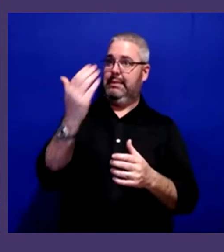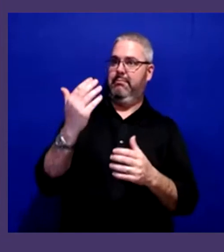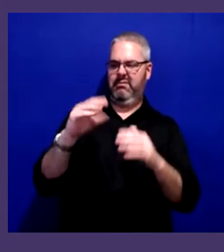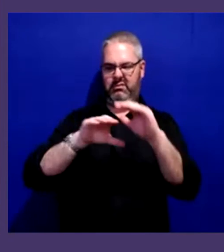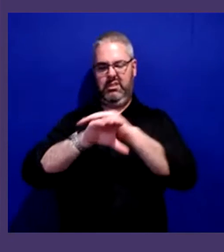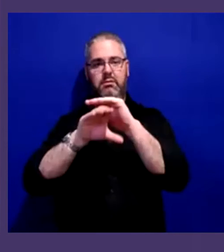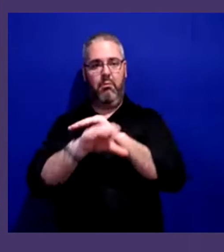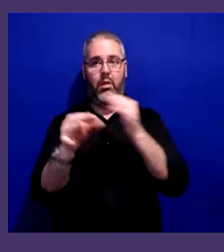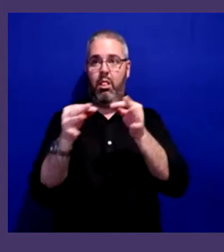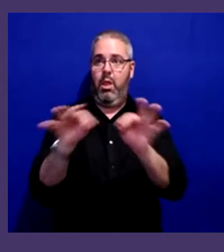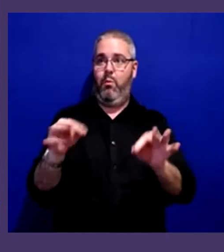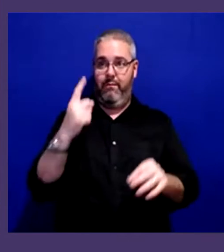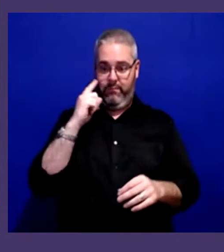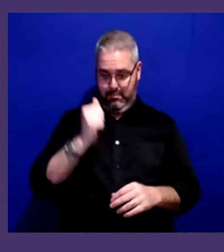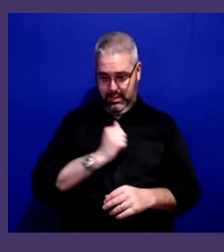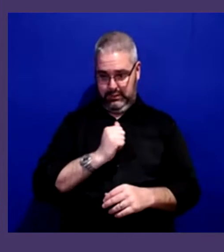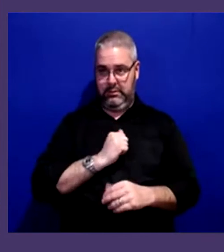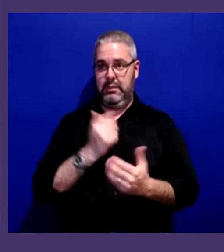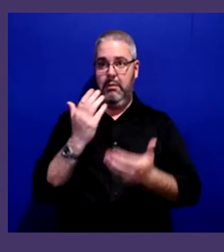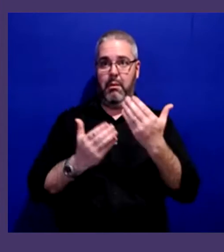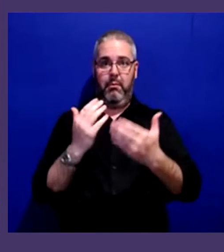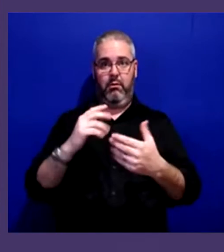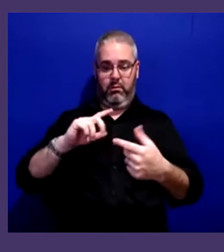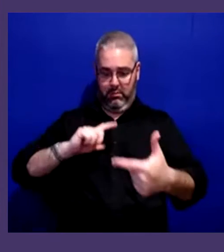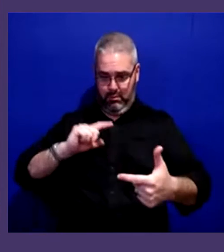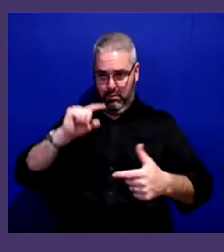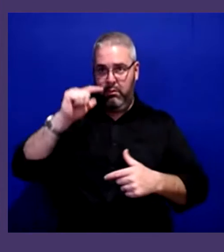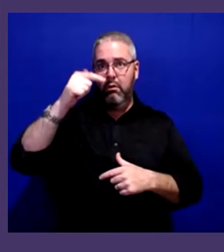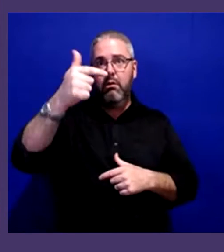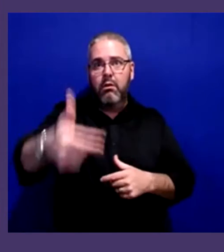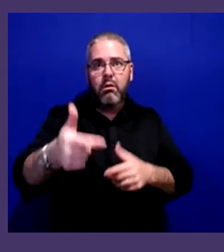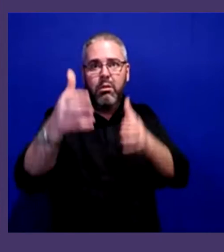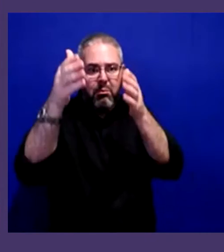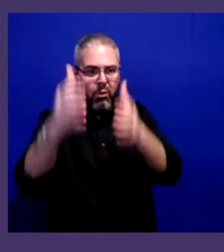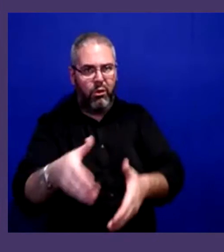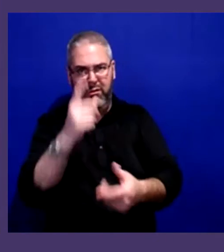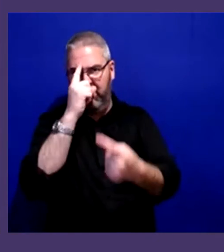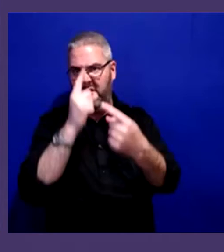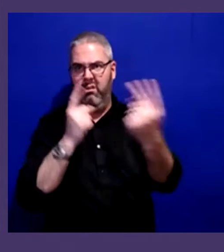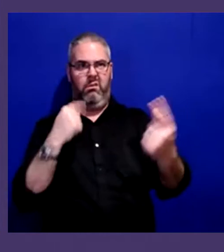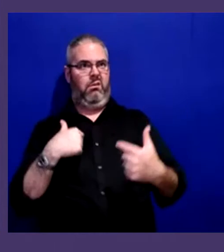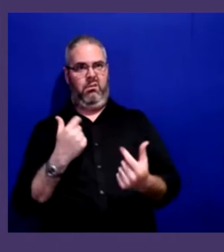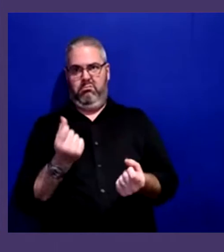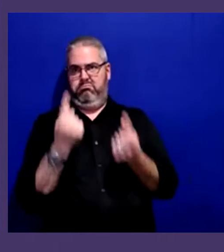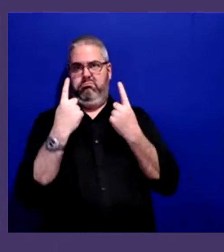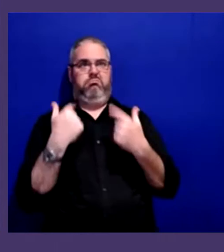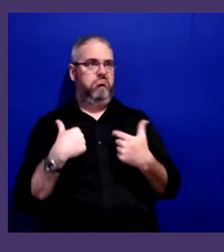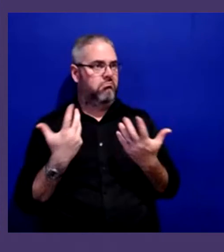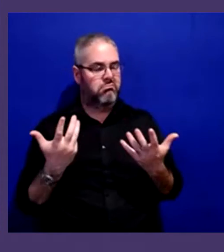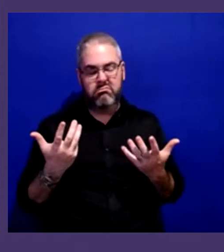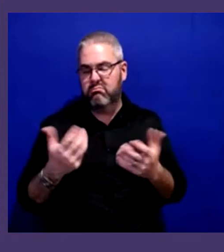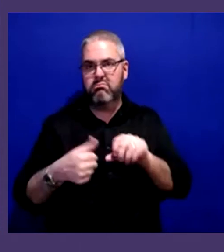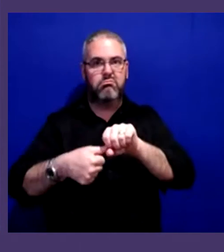completely unknown to someone else who's not familiar with what I'm talking about. So a great place to start is,